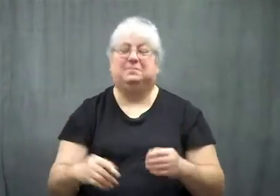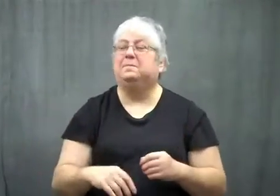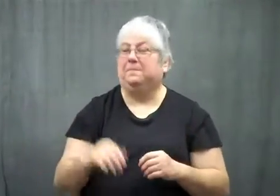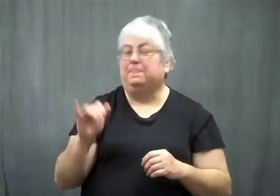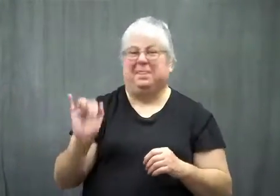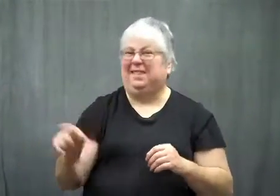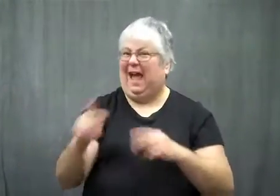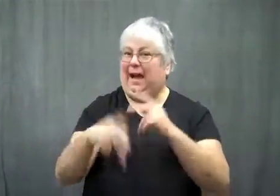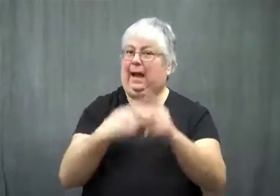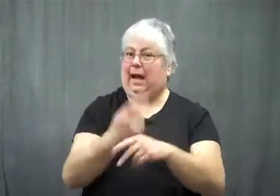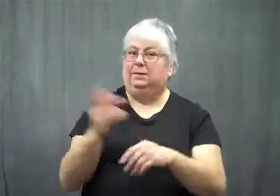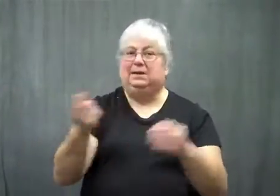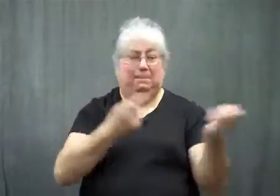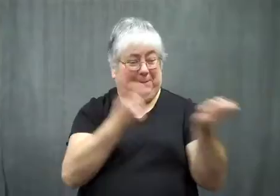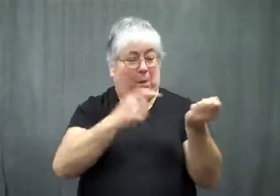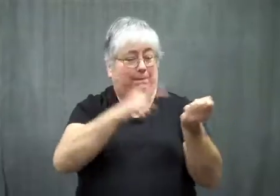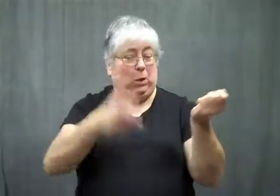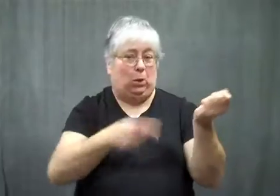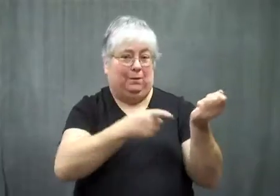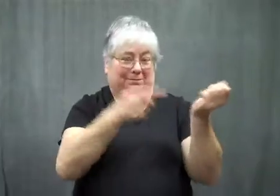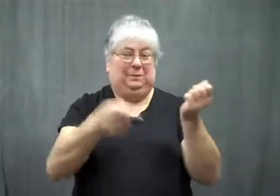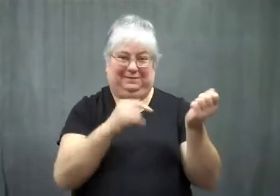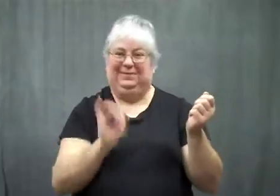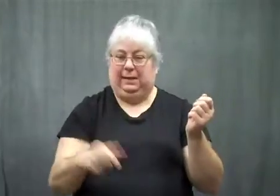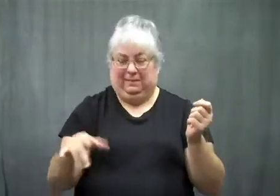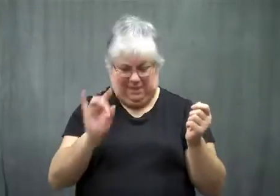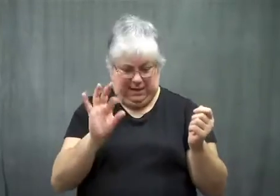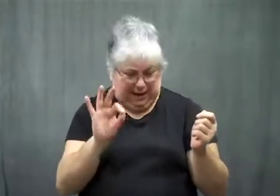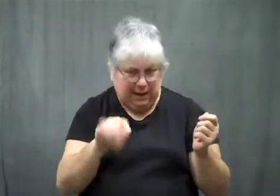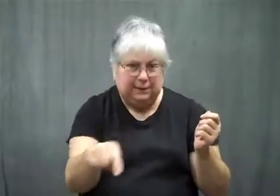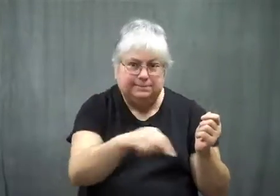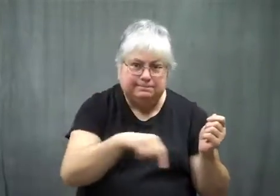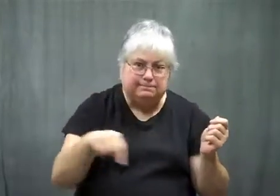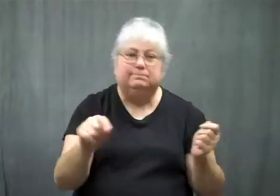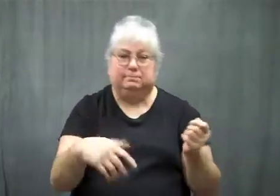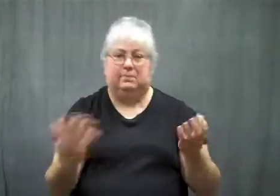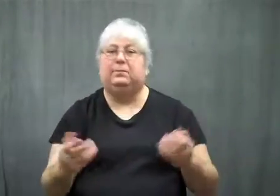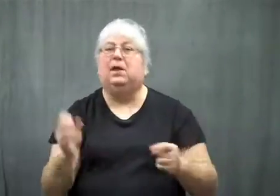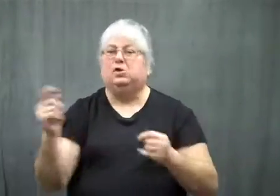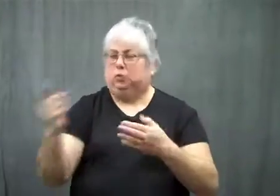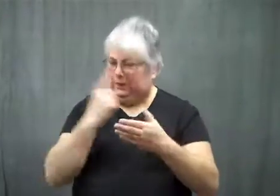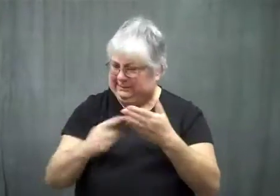So they found a semi-automatic rifle, and 9 spent shells that were ejected.